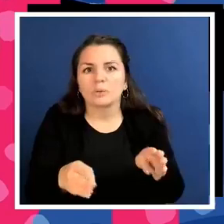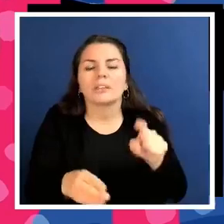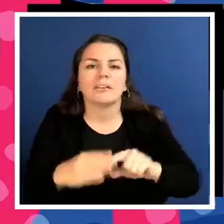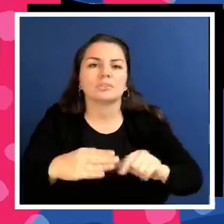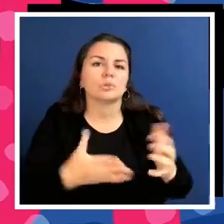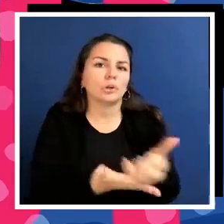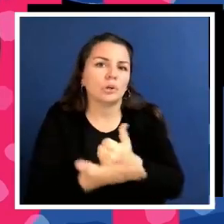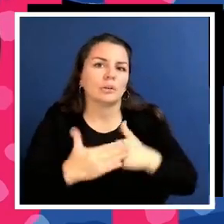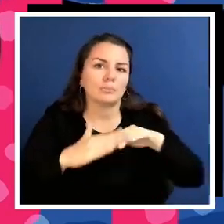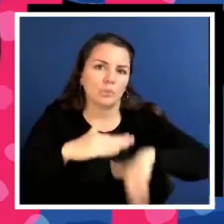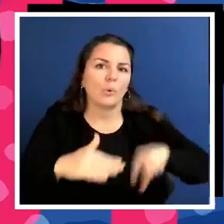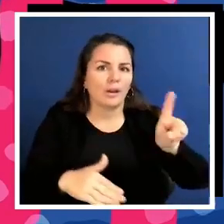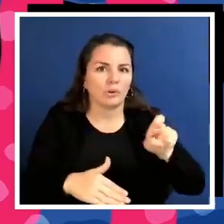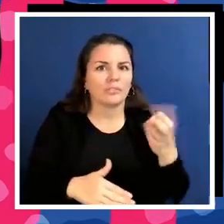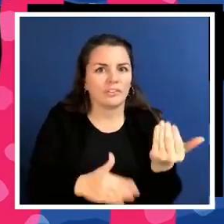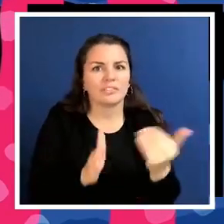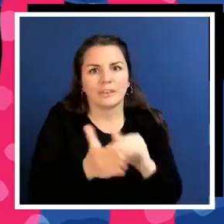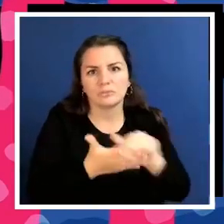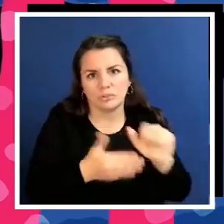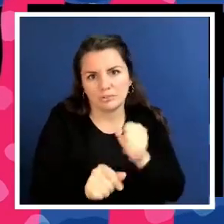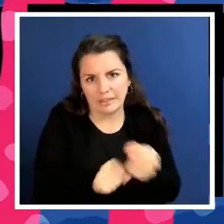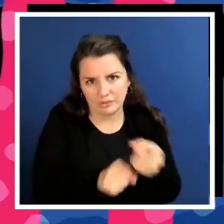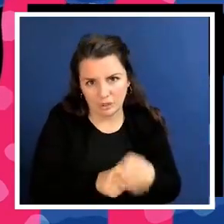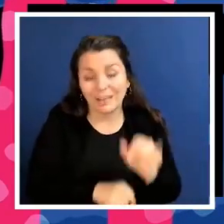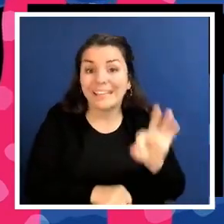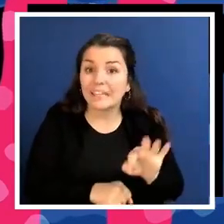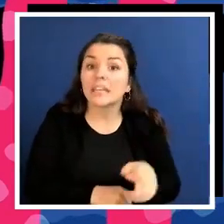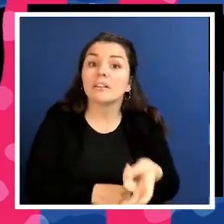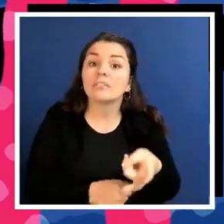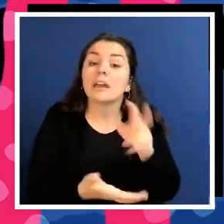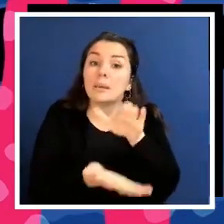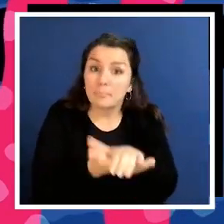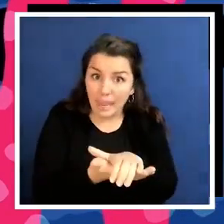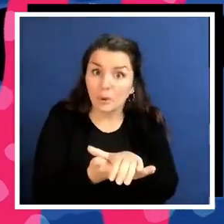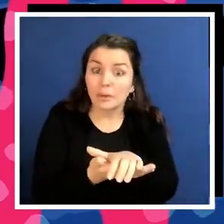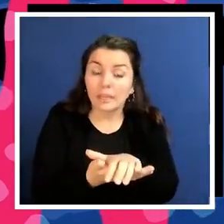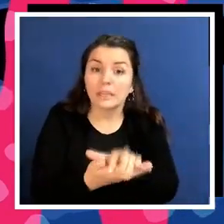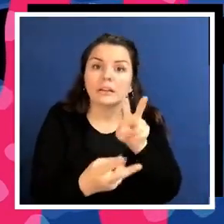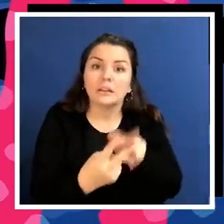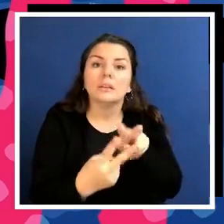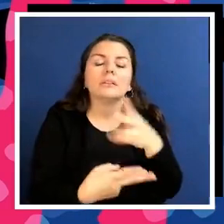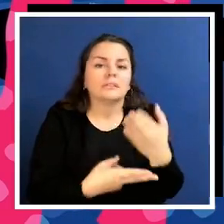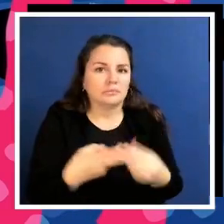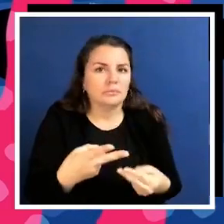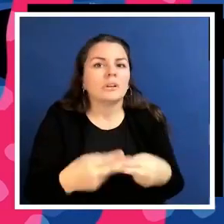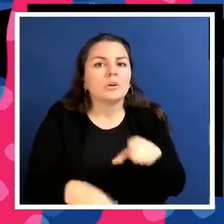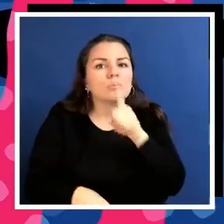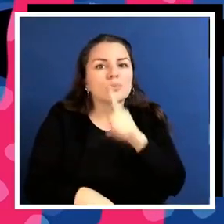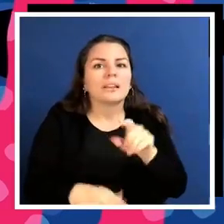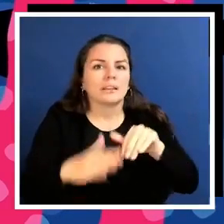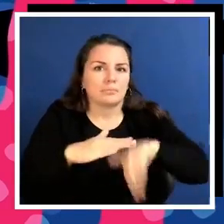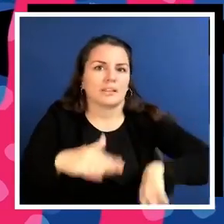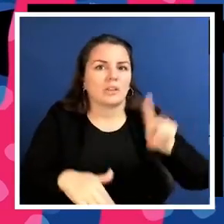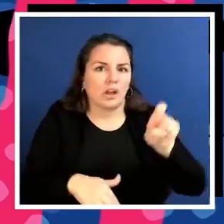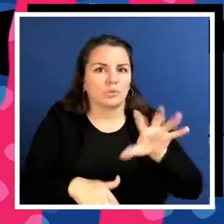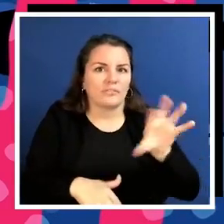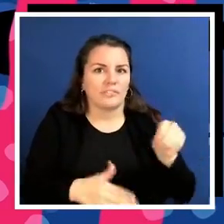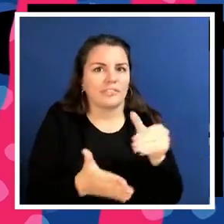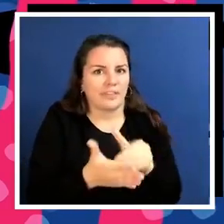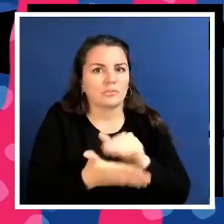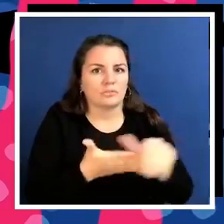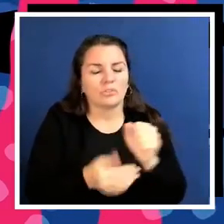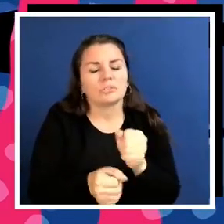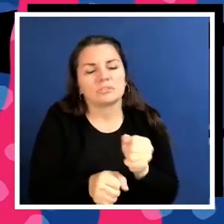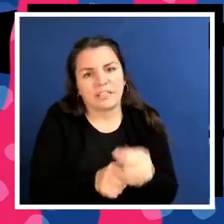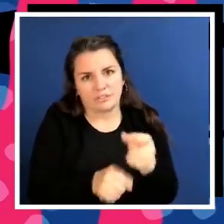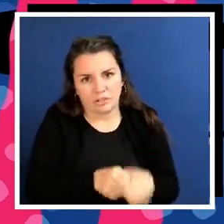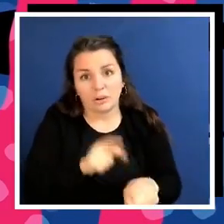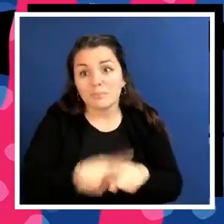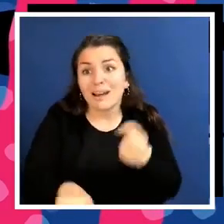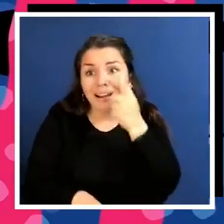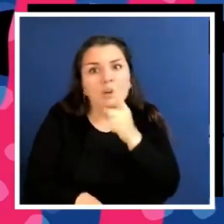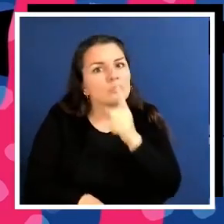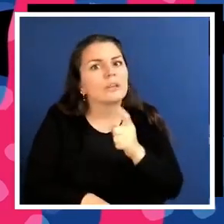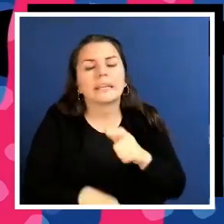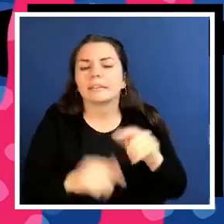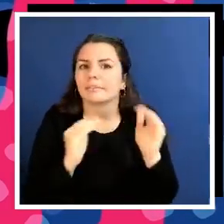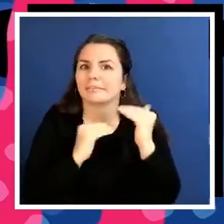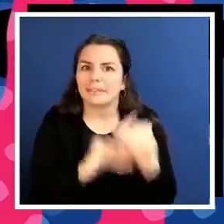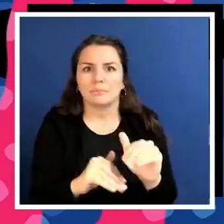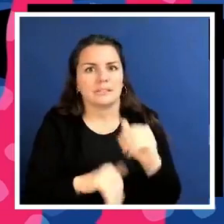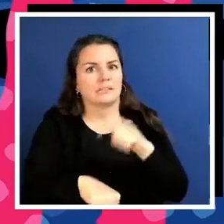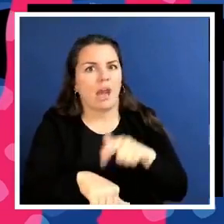IF YOYOFILELEHEADADF F HOEHEHOL